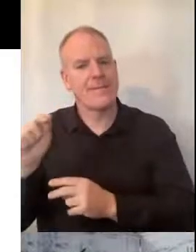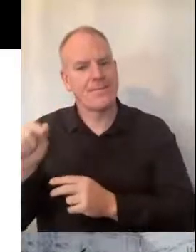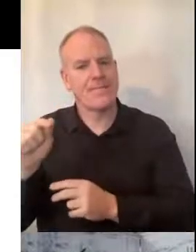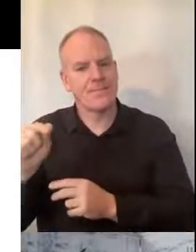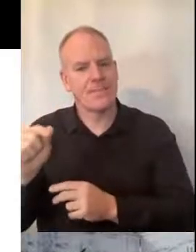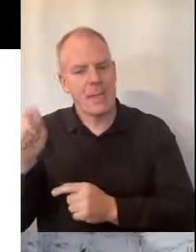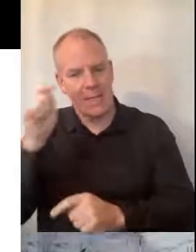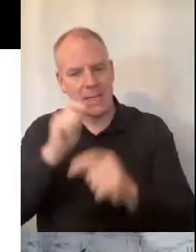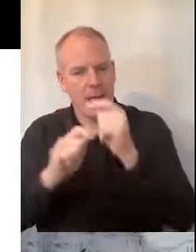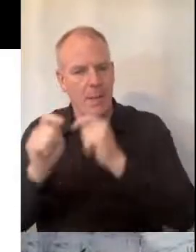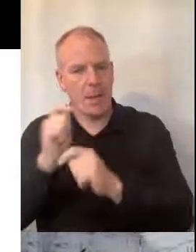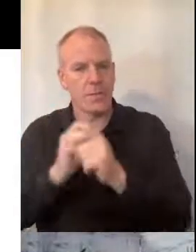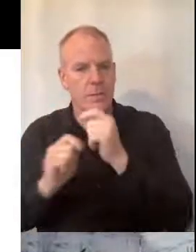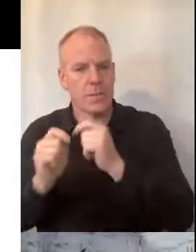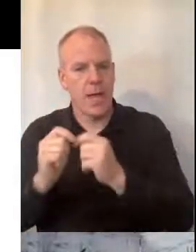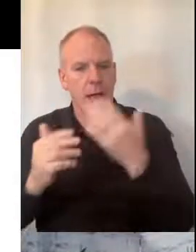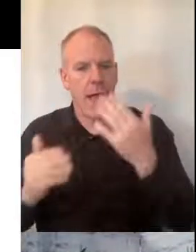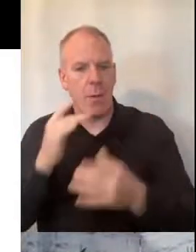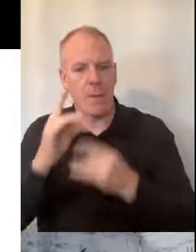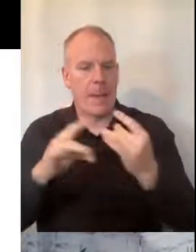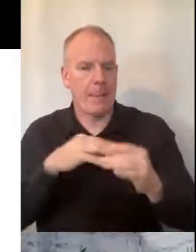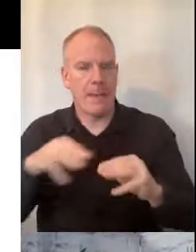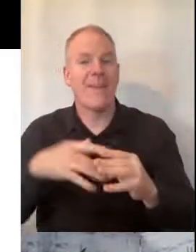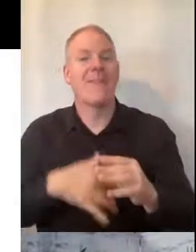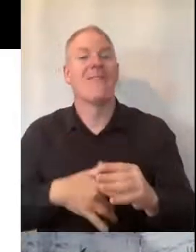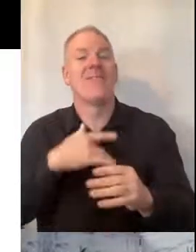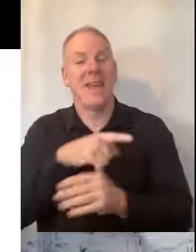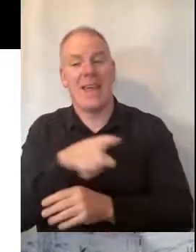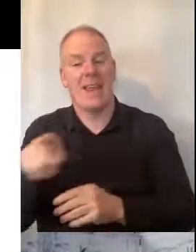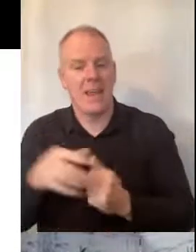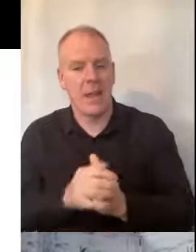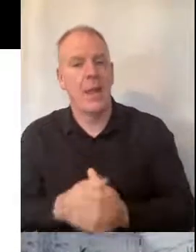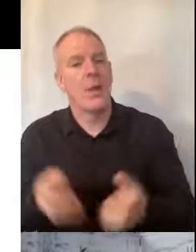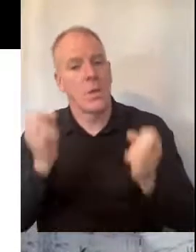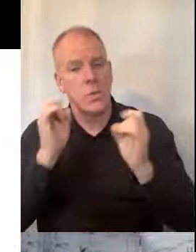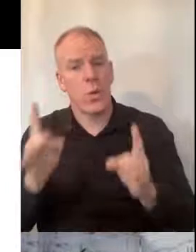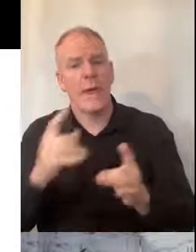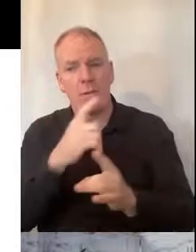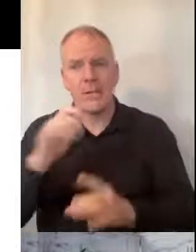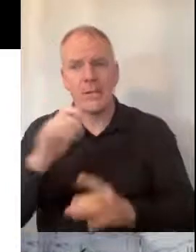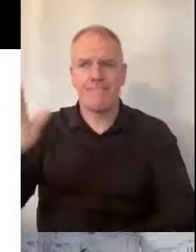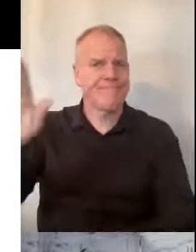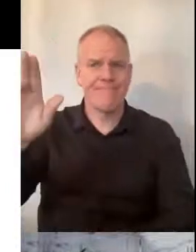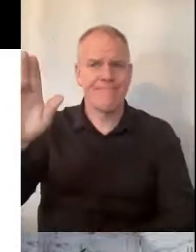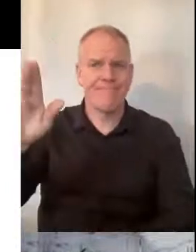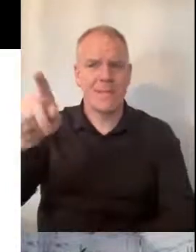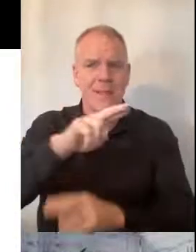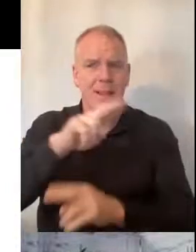consider you know how we make people feel and it's OK to call people out, but it's all about learning.